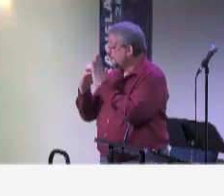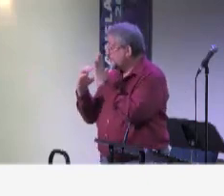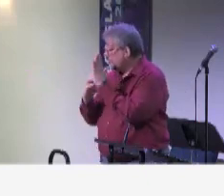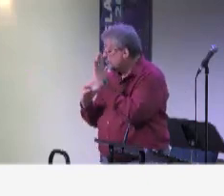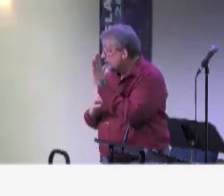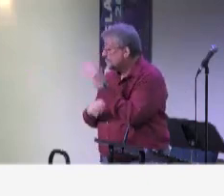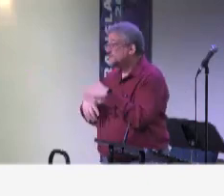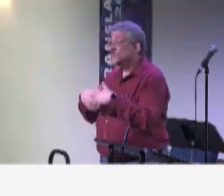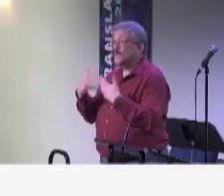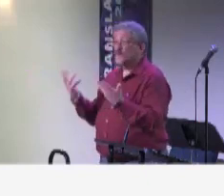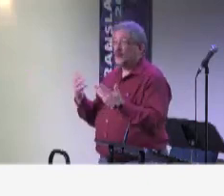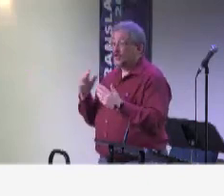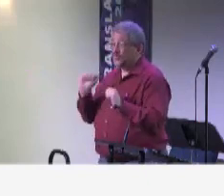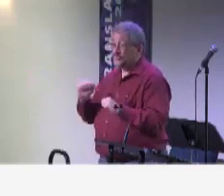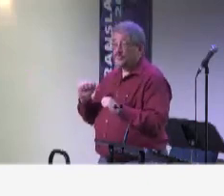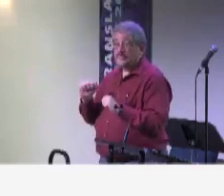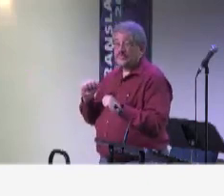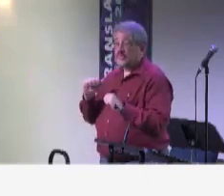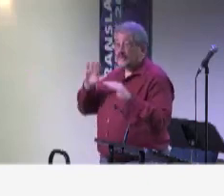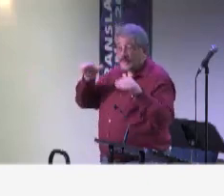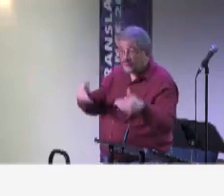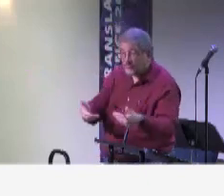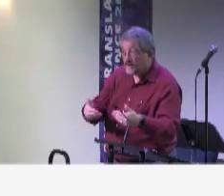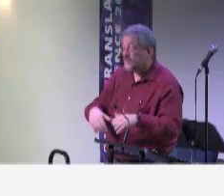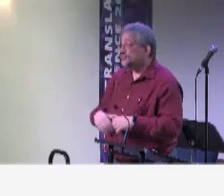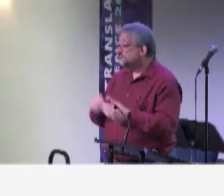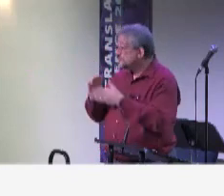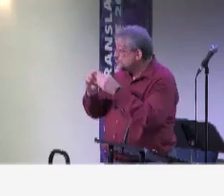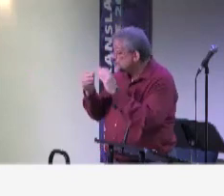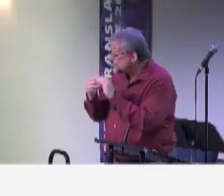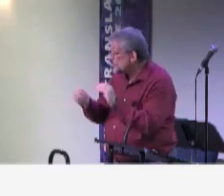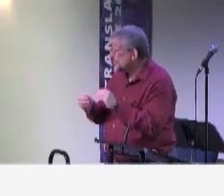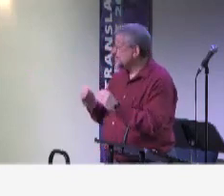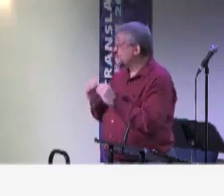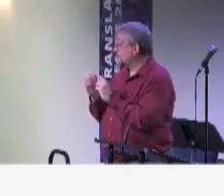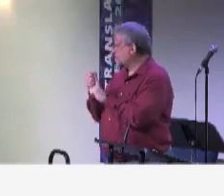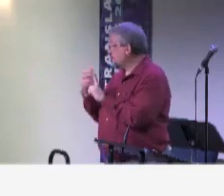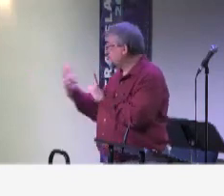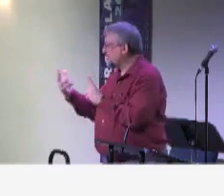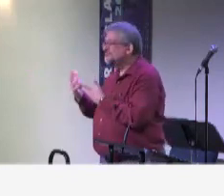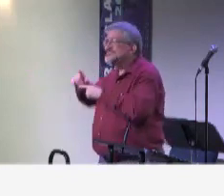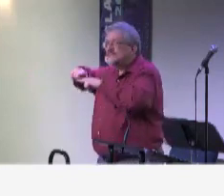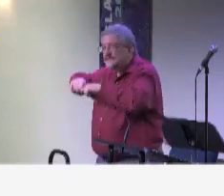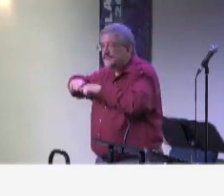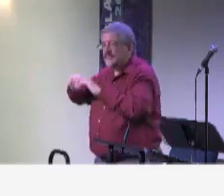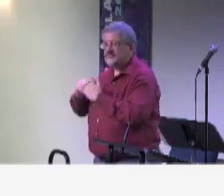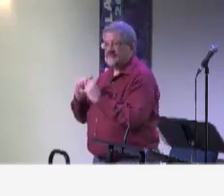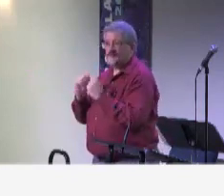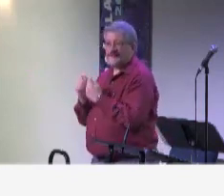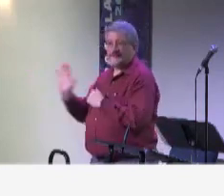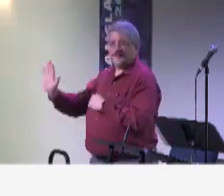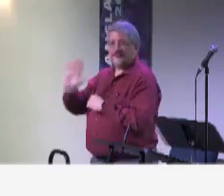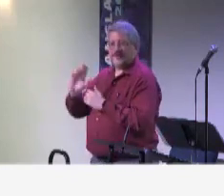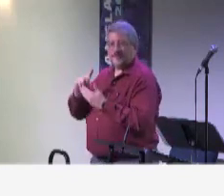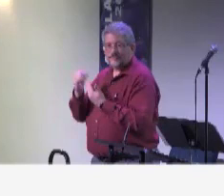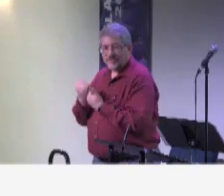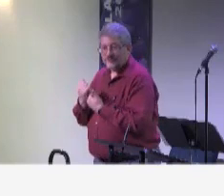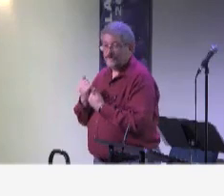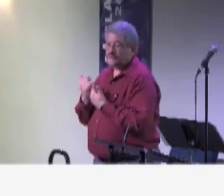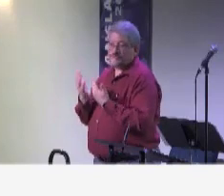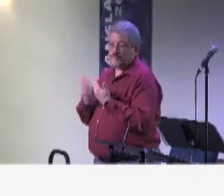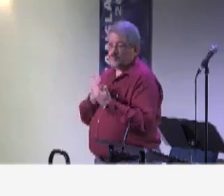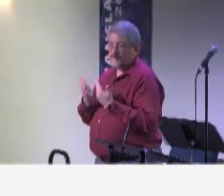This area for passages, that could be per capita. It could be introductions, stories. Or expansion.